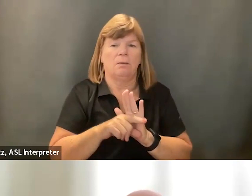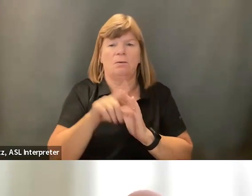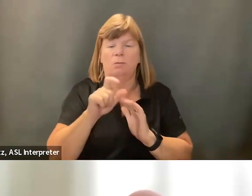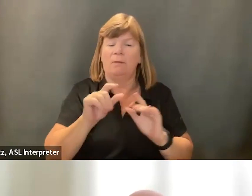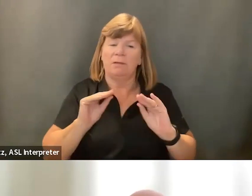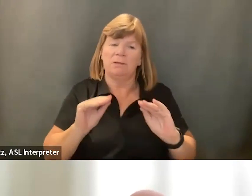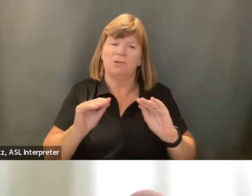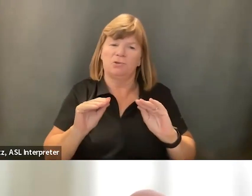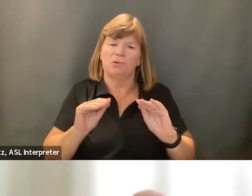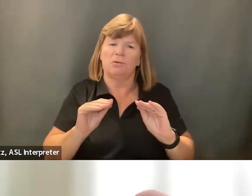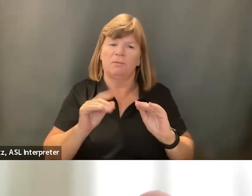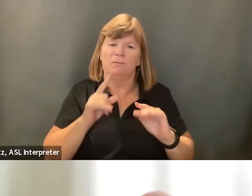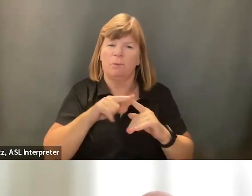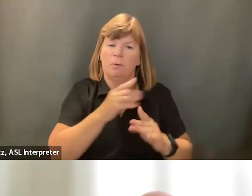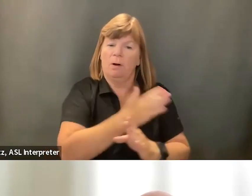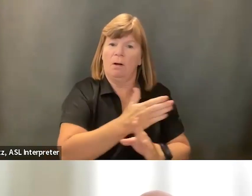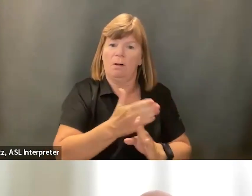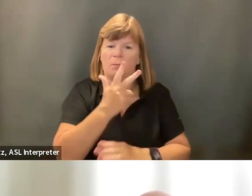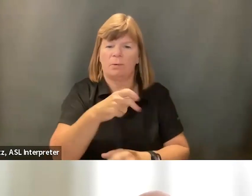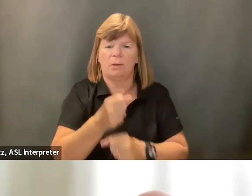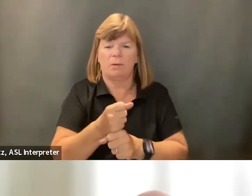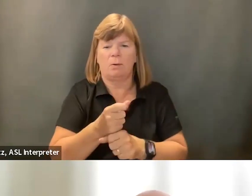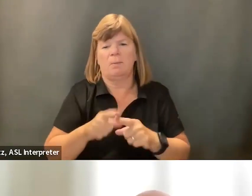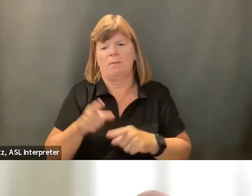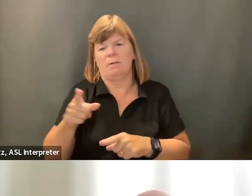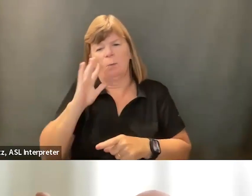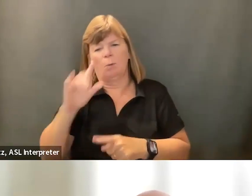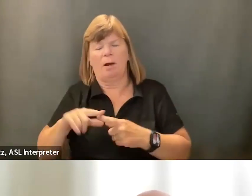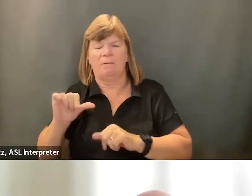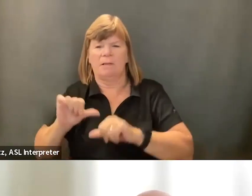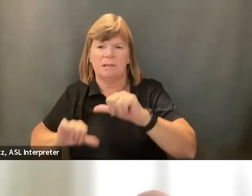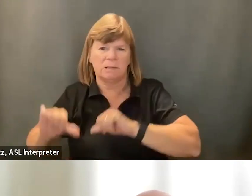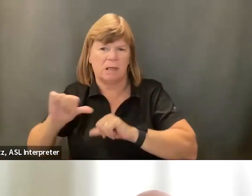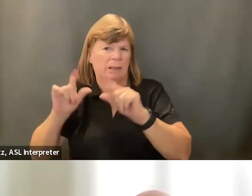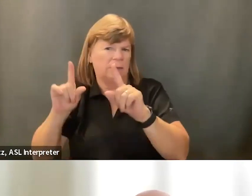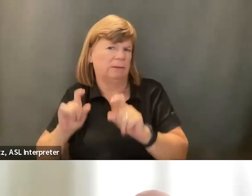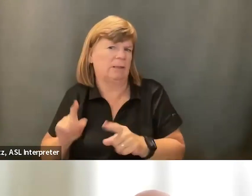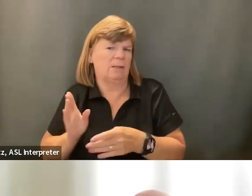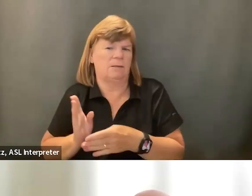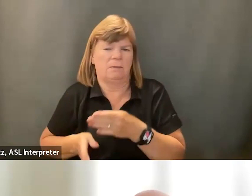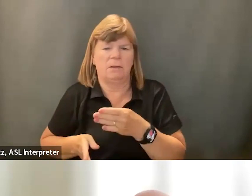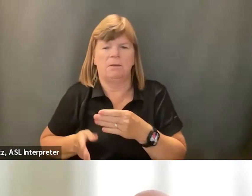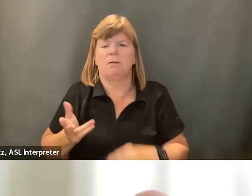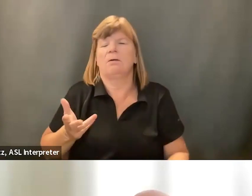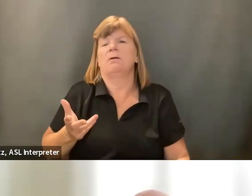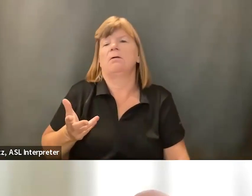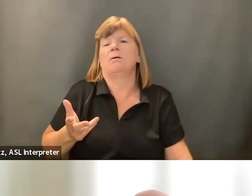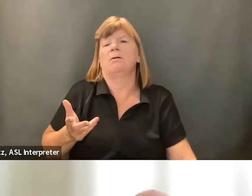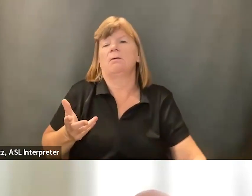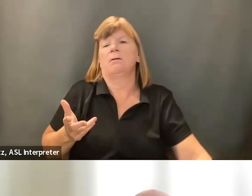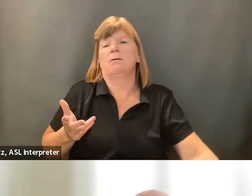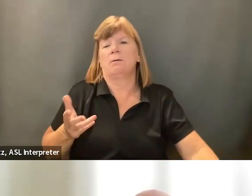the three years that there's going to be a science test at the end that that kids need